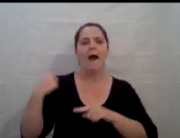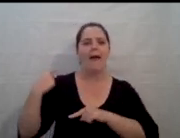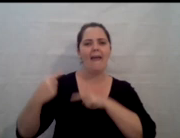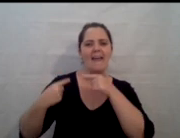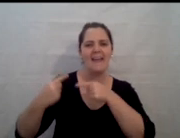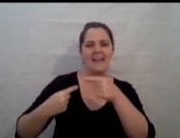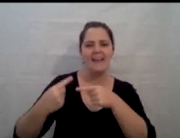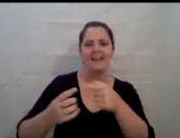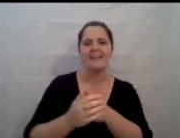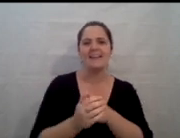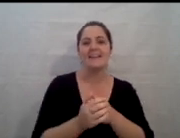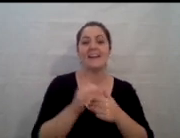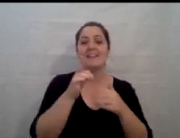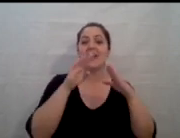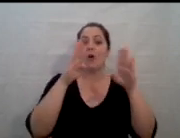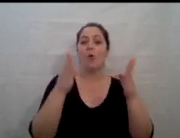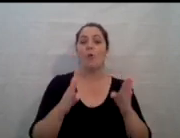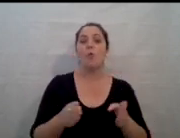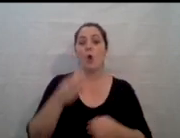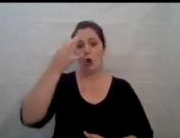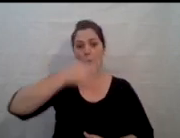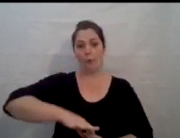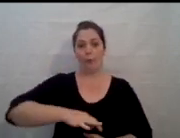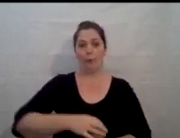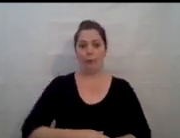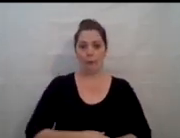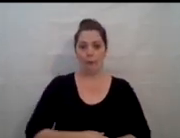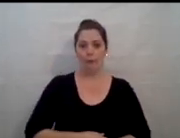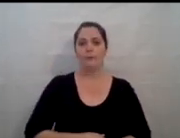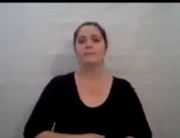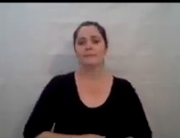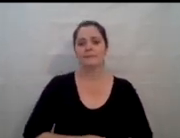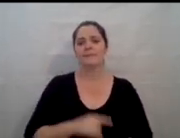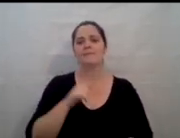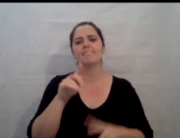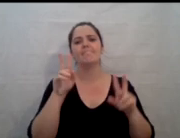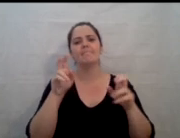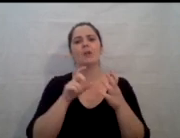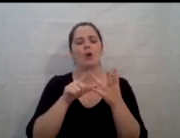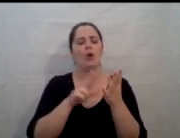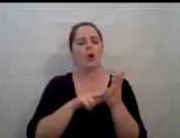Beautiful standing nude here and a standing nude standing in a pose that we call contrapposto, contrapposto pose, which we're going to